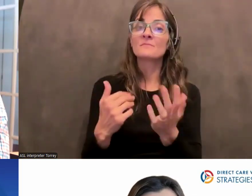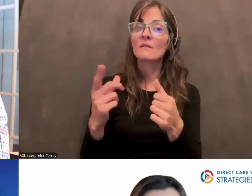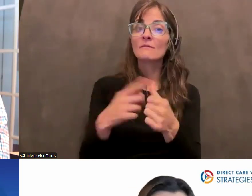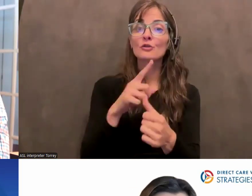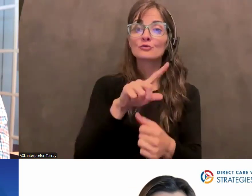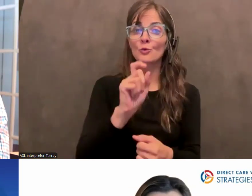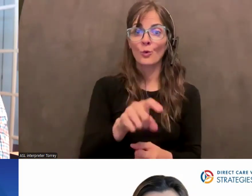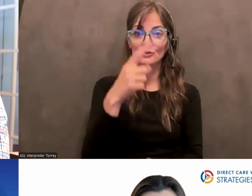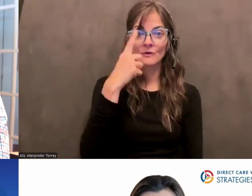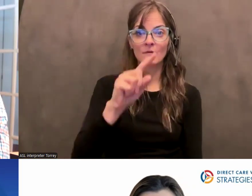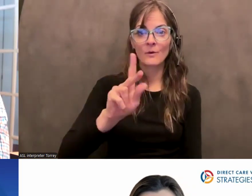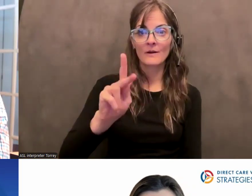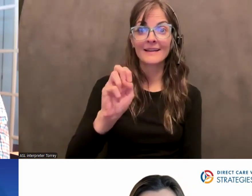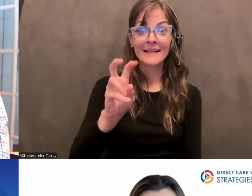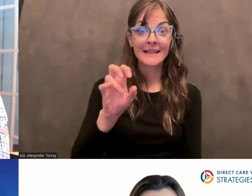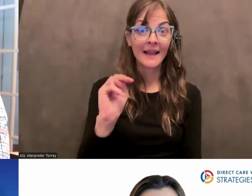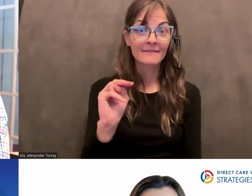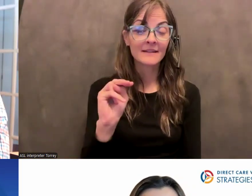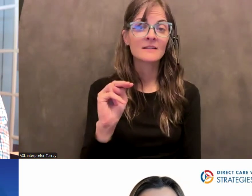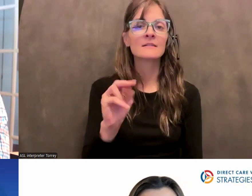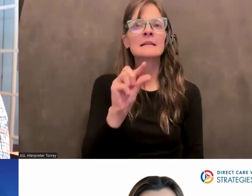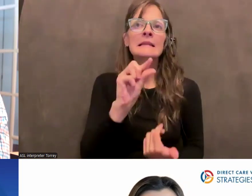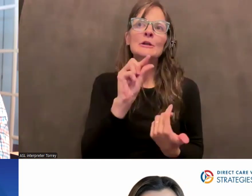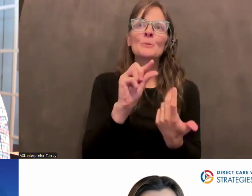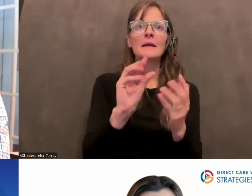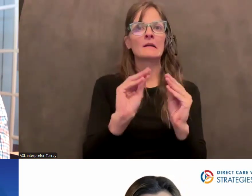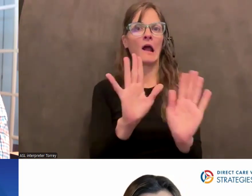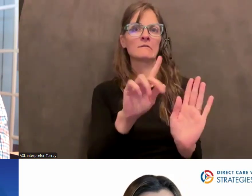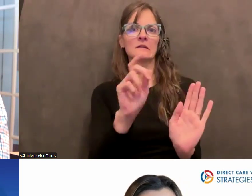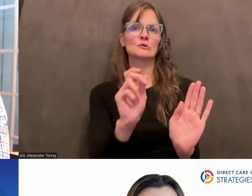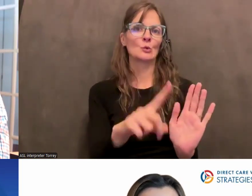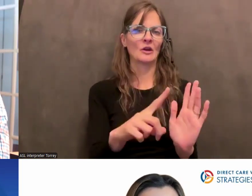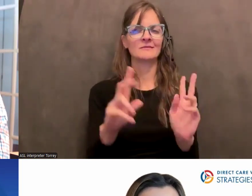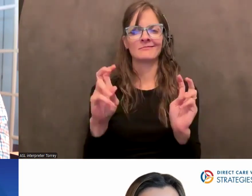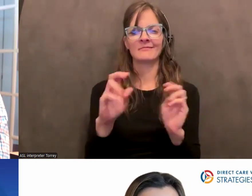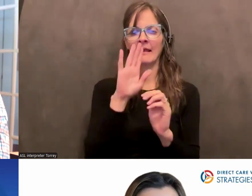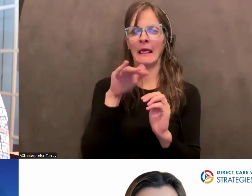to some degree I think is the elephant in the room, which is how did you pay for all this?